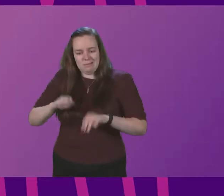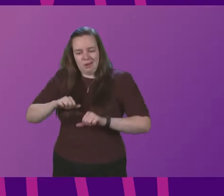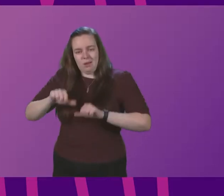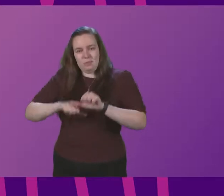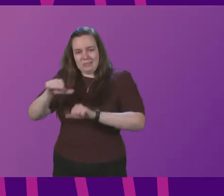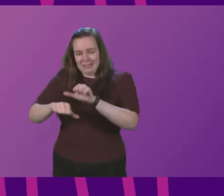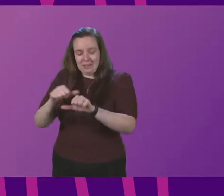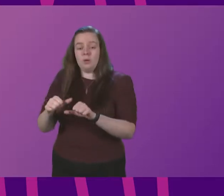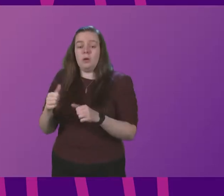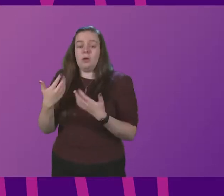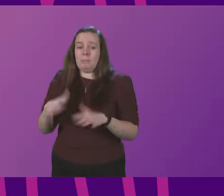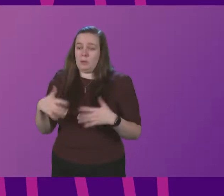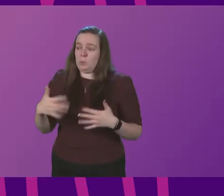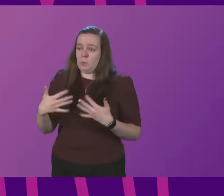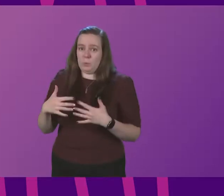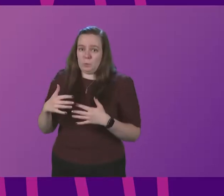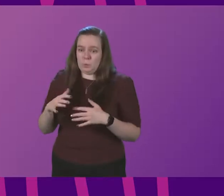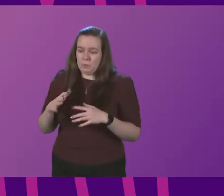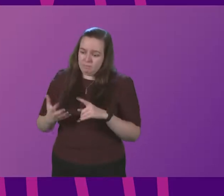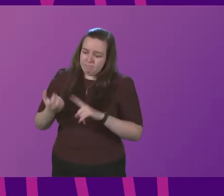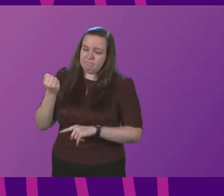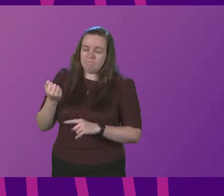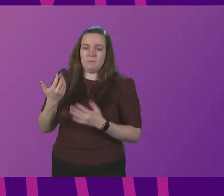taken a very significant step in getting to the appointment of a chair and the setting of terms